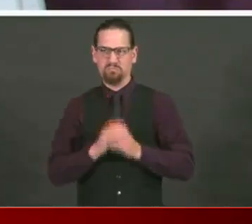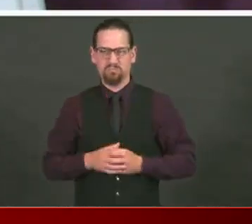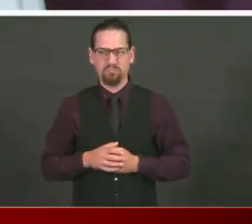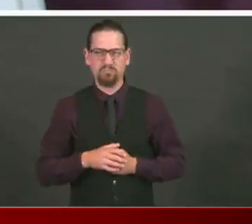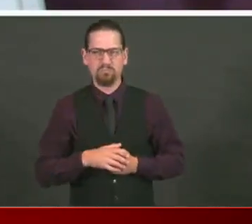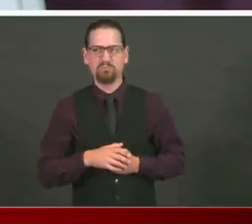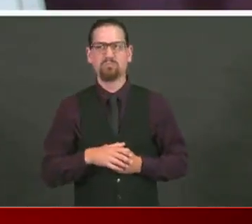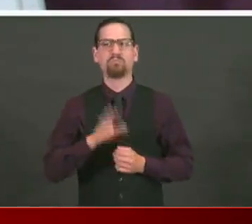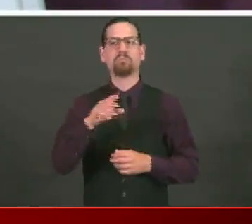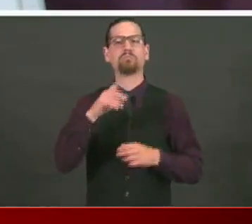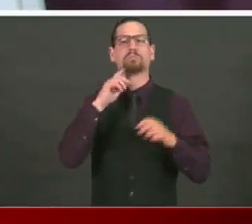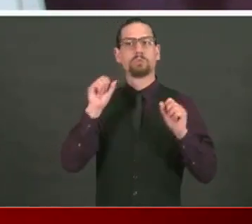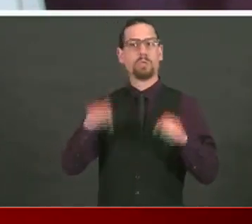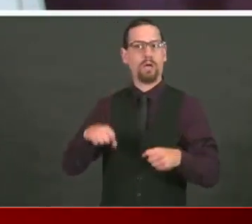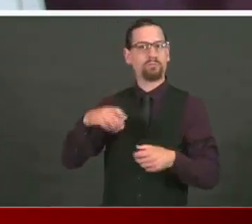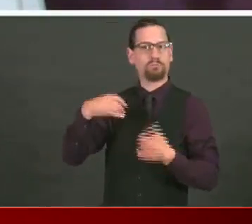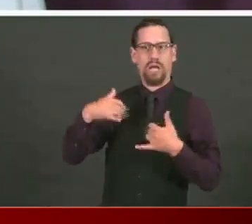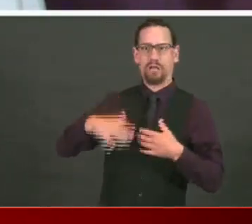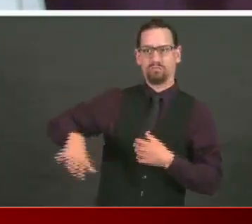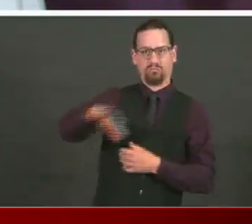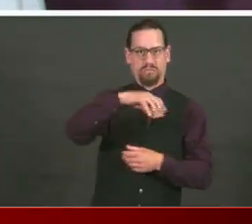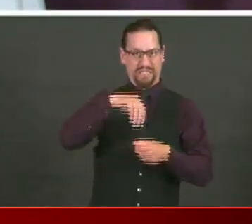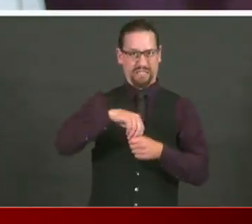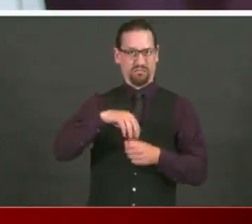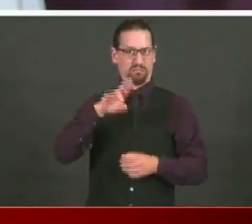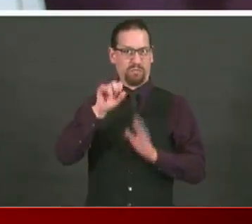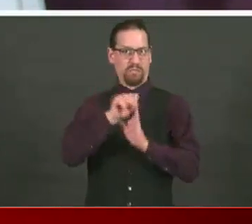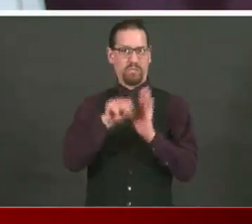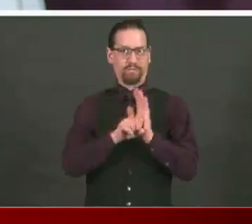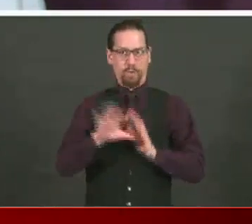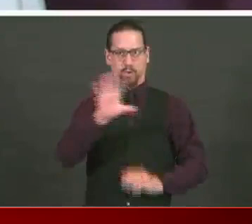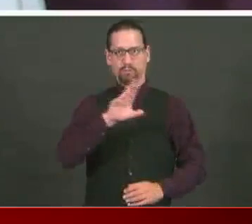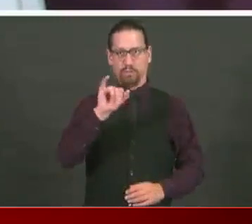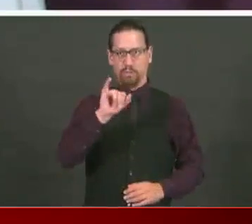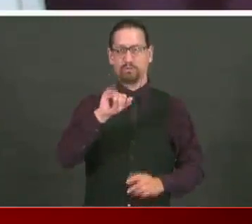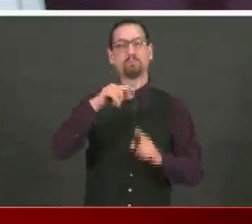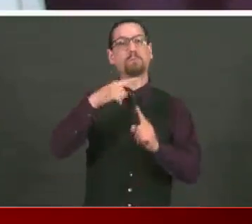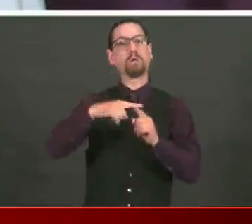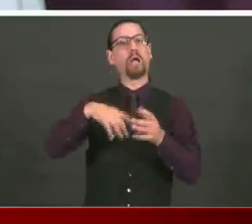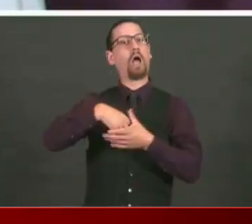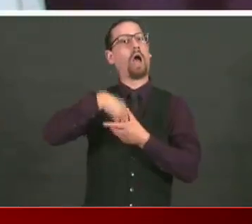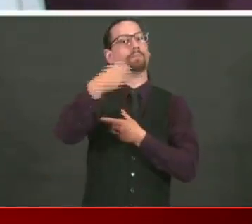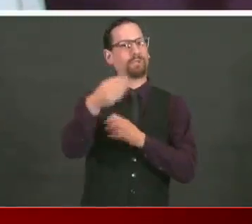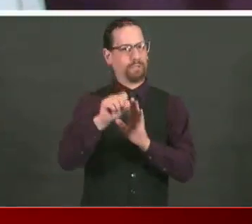TEAMS WITHIN RHODE ISLAND AS WELL AS OUTSIDE RHODE ISLAND PROVIDED THERE IS NO